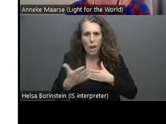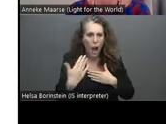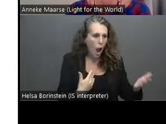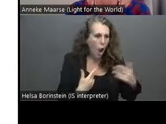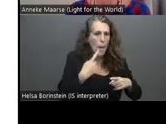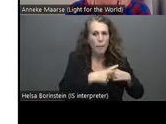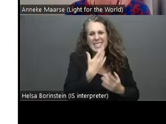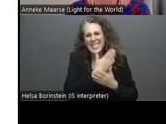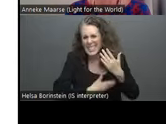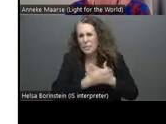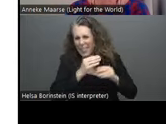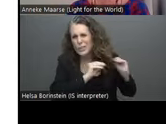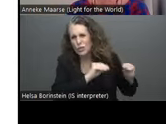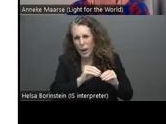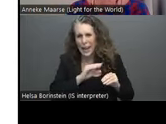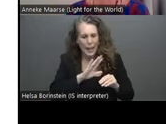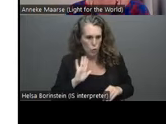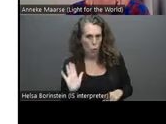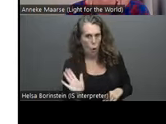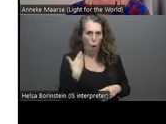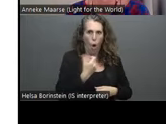for all staff. 15:34:37 And all of this is done by the disability